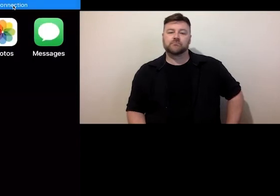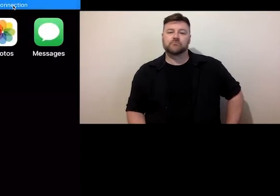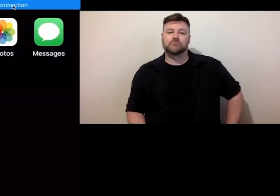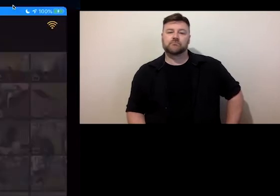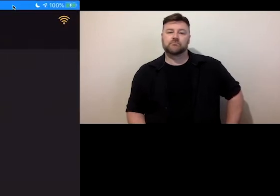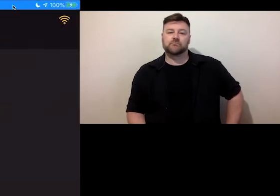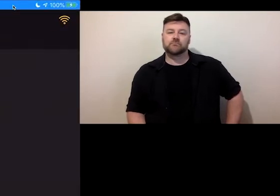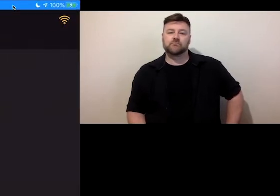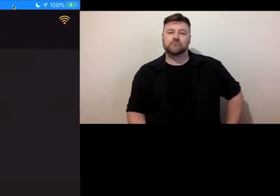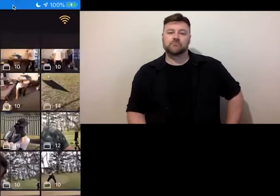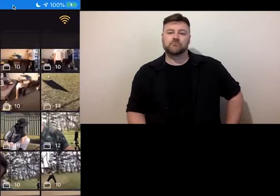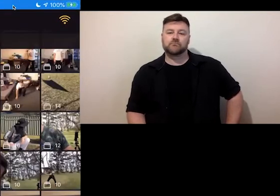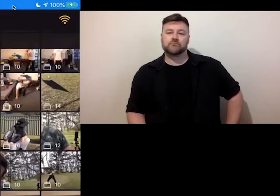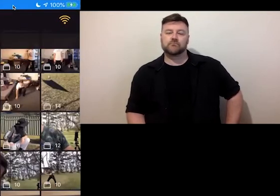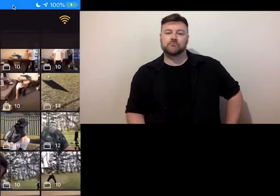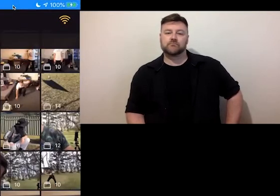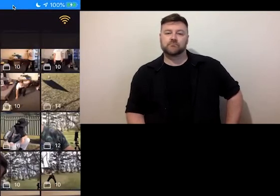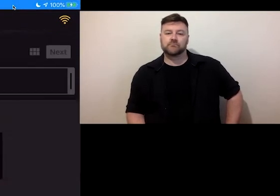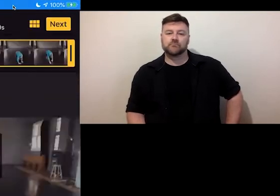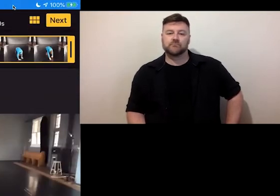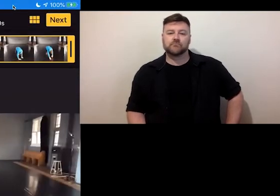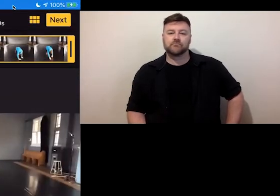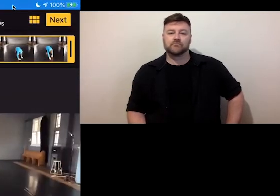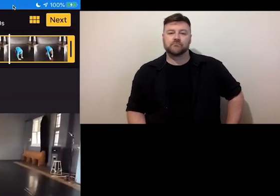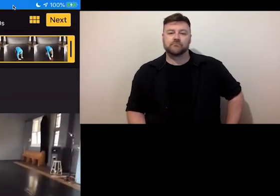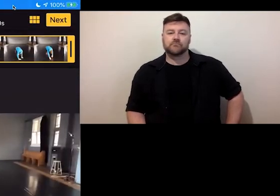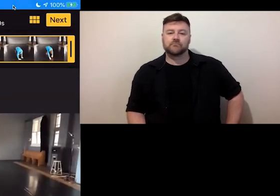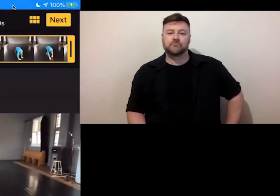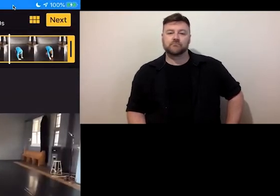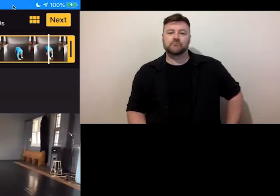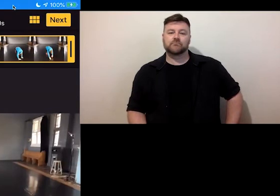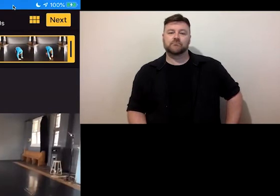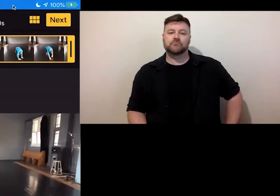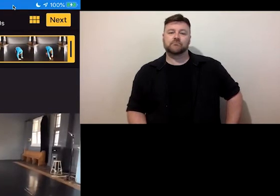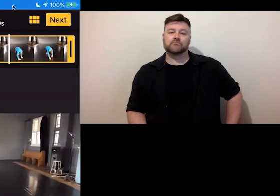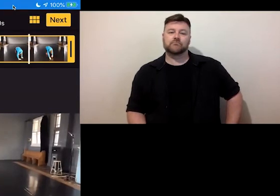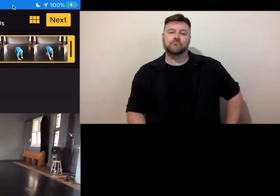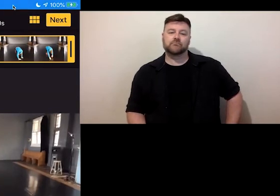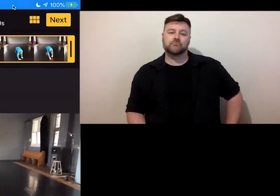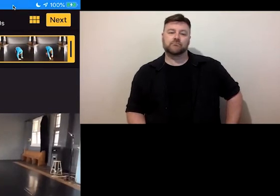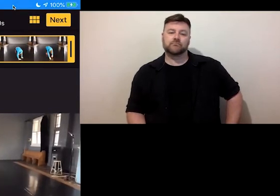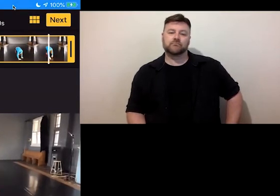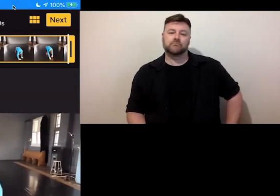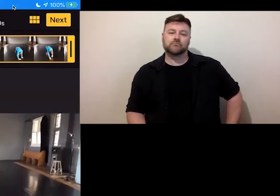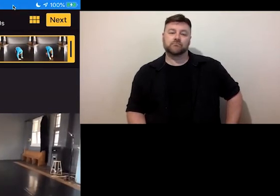go to the ImgPlay app, and I'll see if there's anything - ohh!